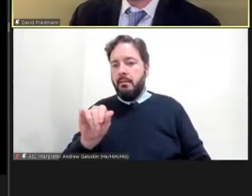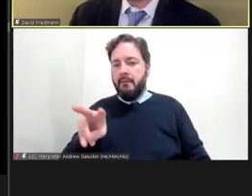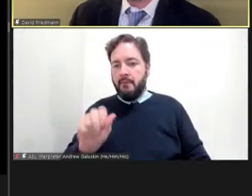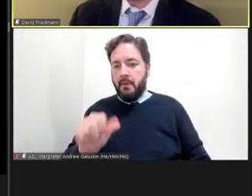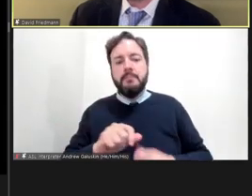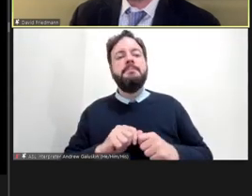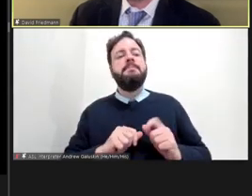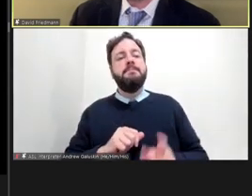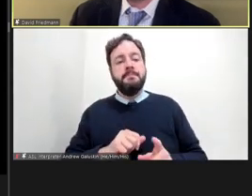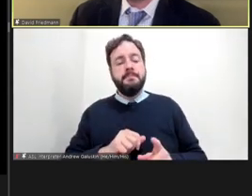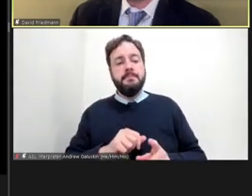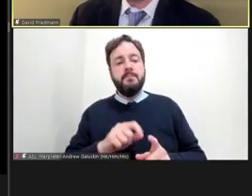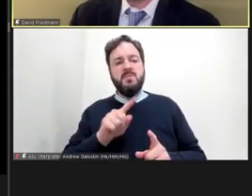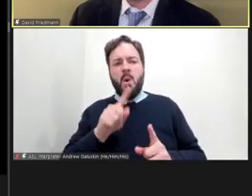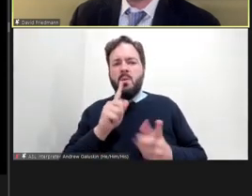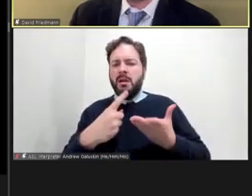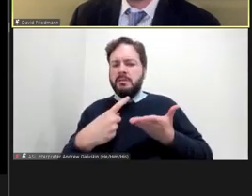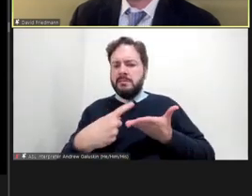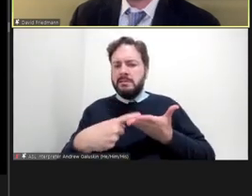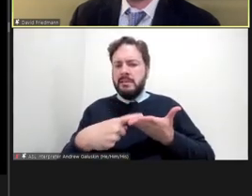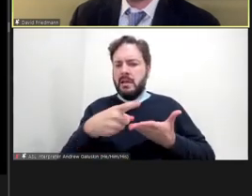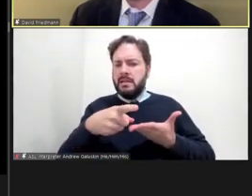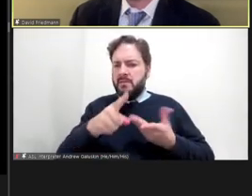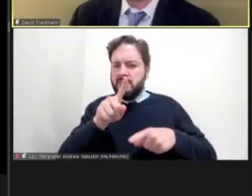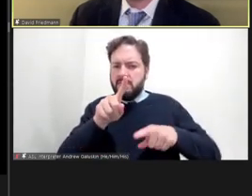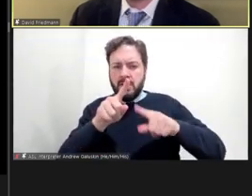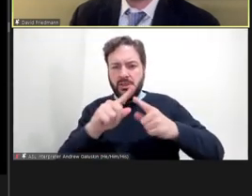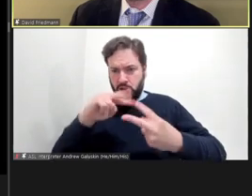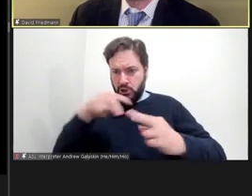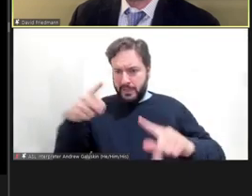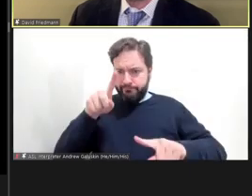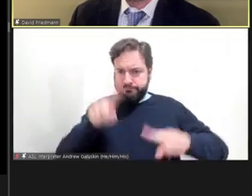variability in genes. So if you think about something like Usher syndrome,